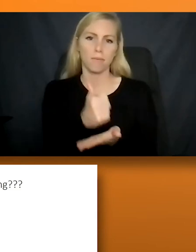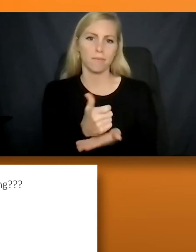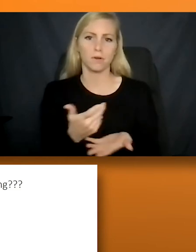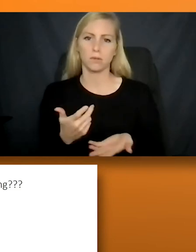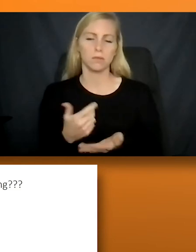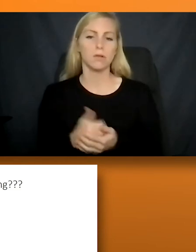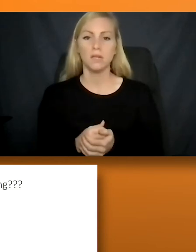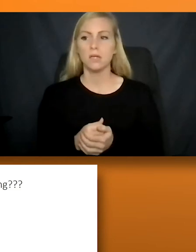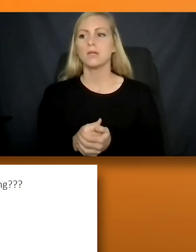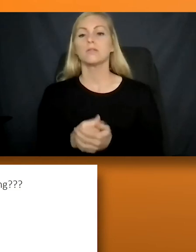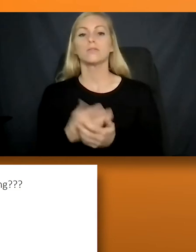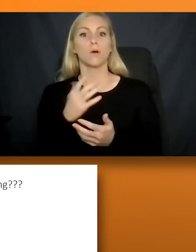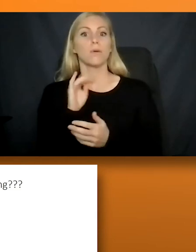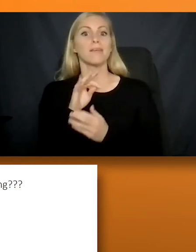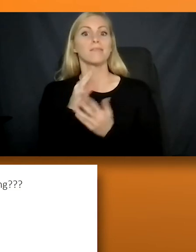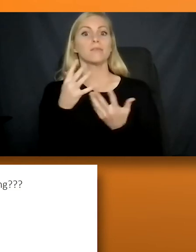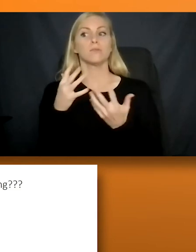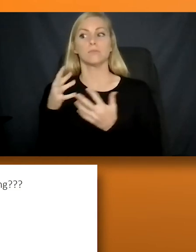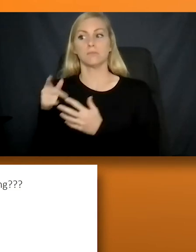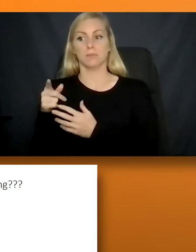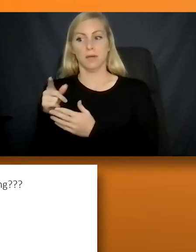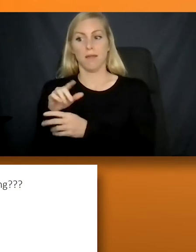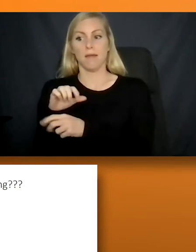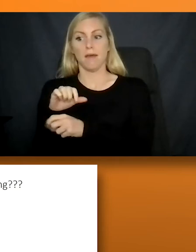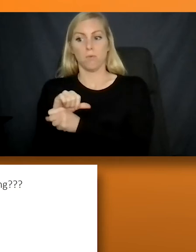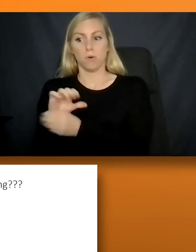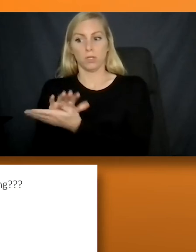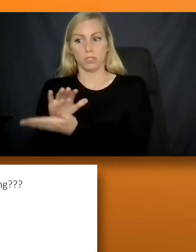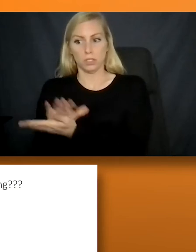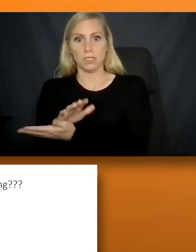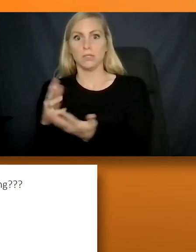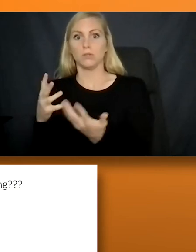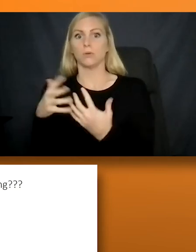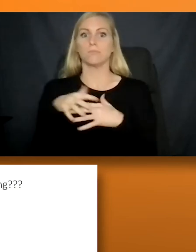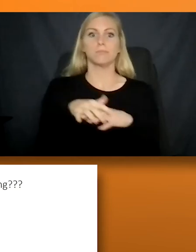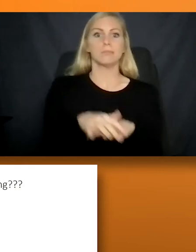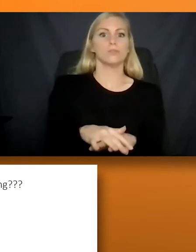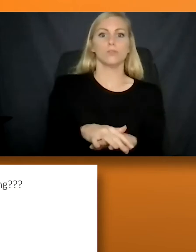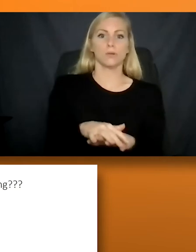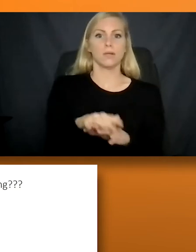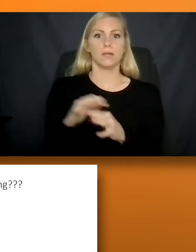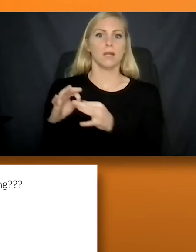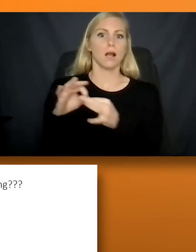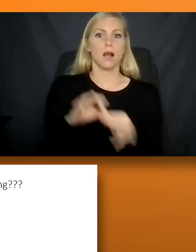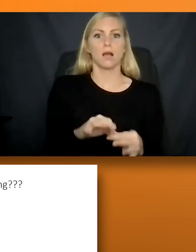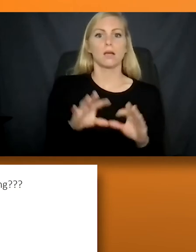that's disconnected from what they're learning in class, it's not going to be that helpful. If you are integrating it into class,